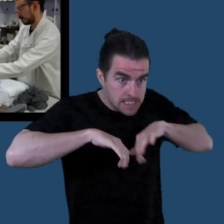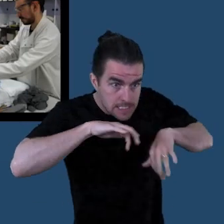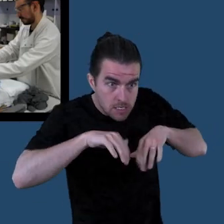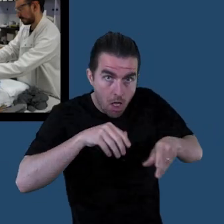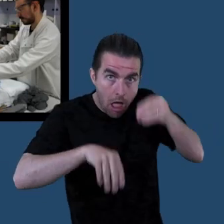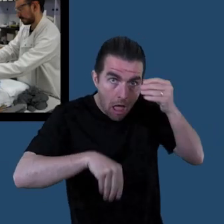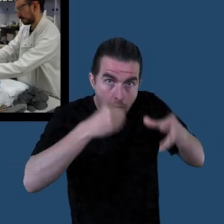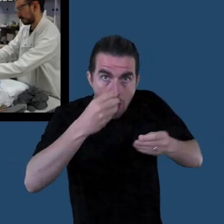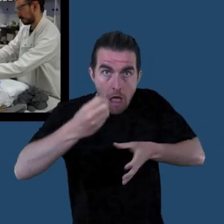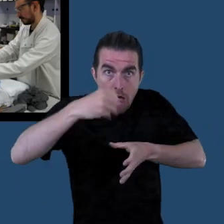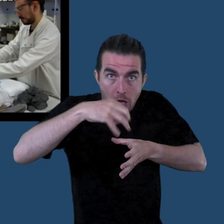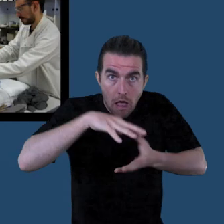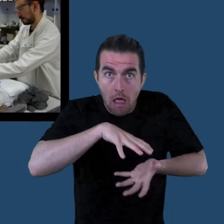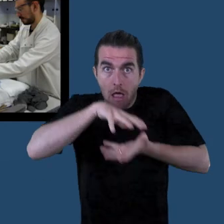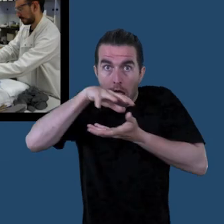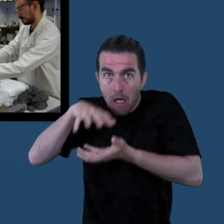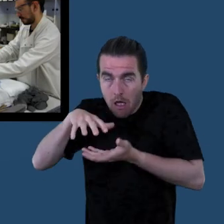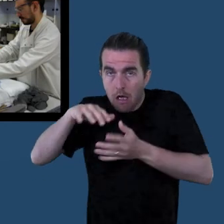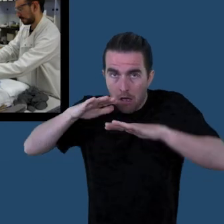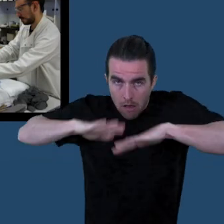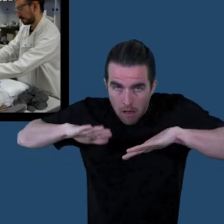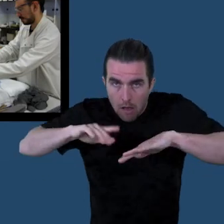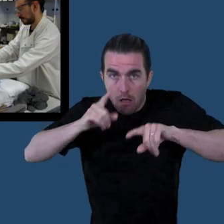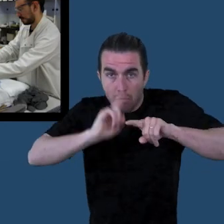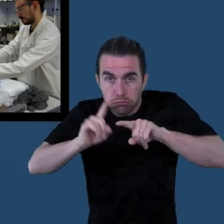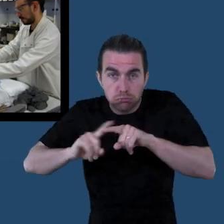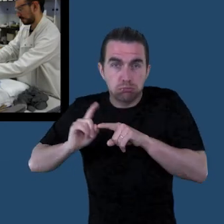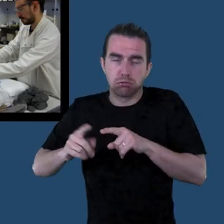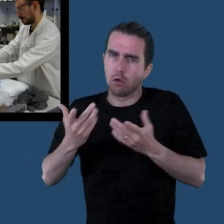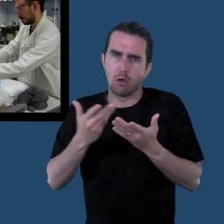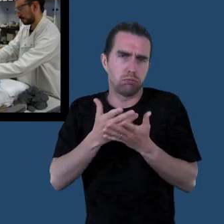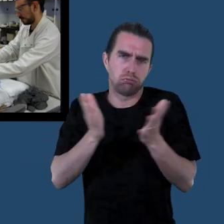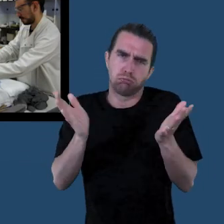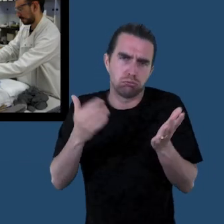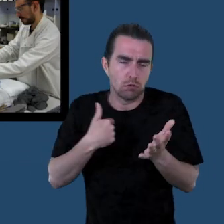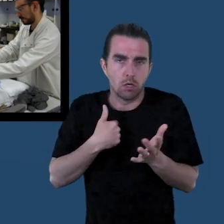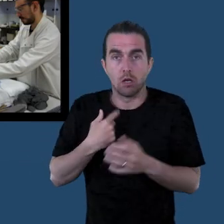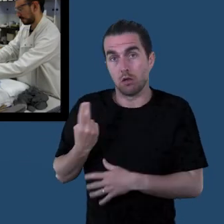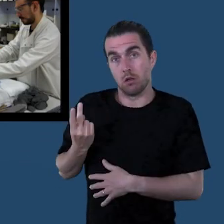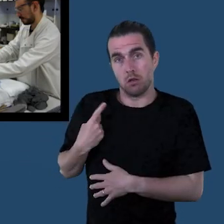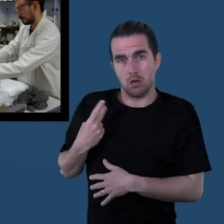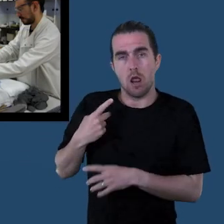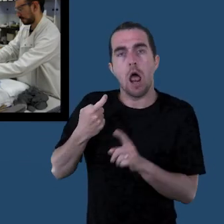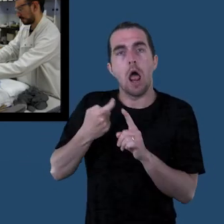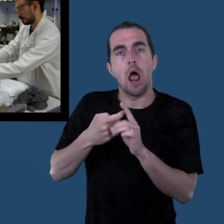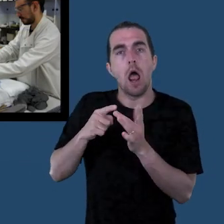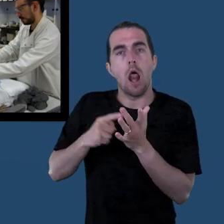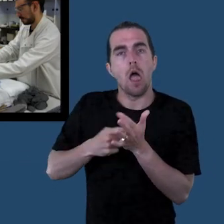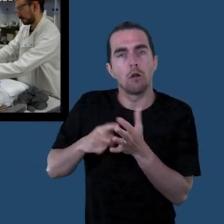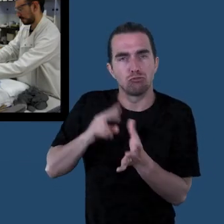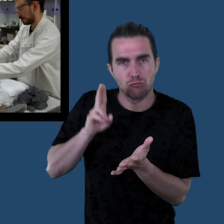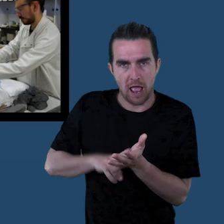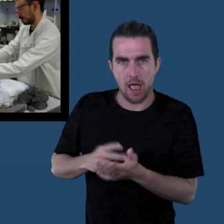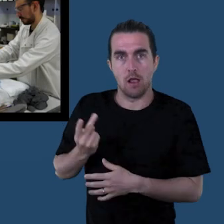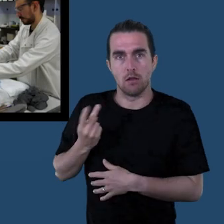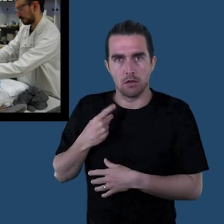restorage, and fossil preparation, and bespoke storage. You can see both myself and my colleague, Kieran,